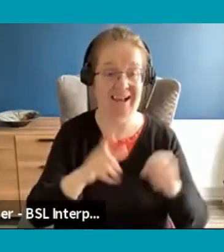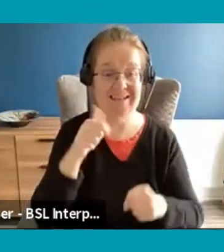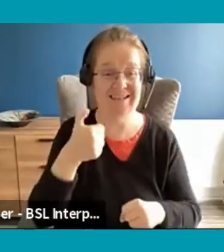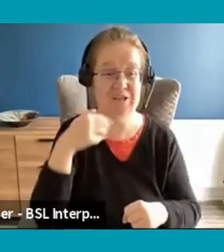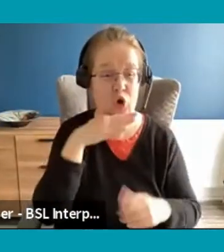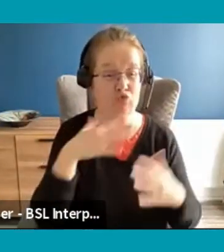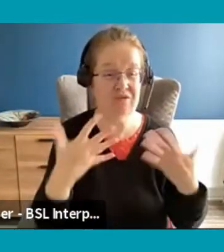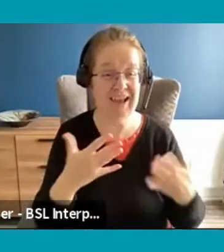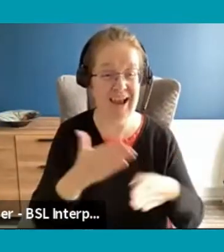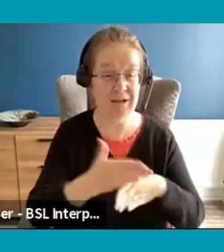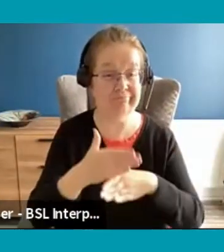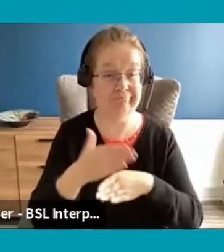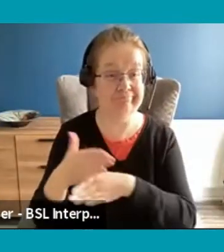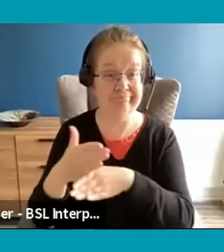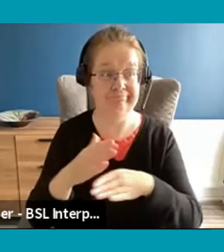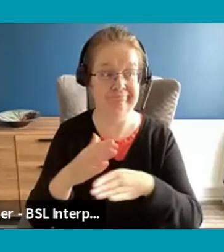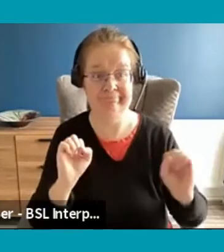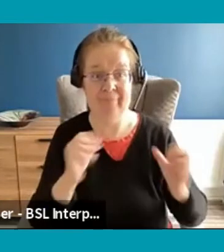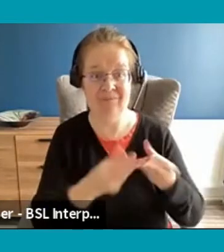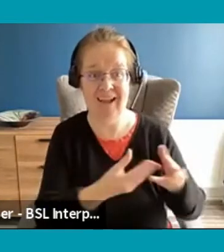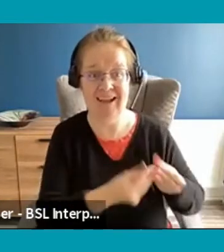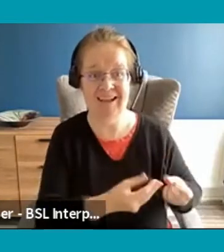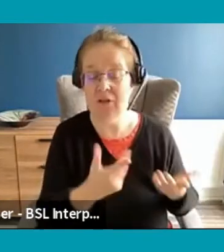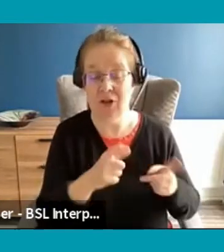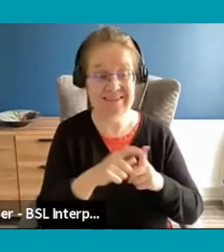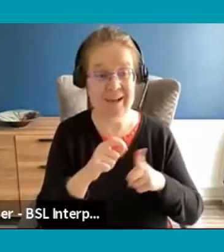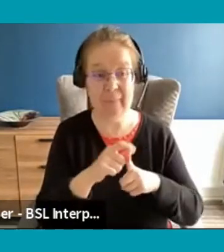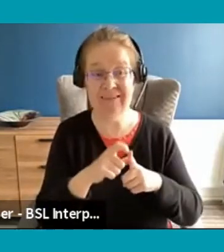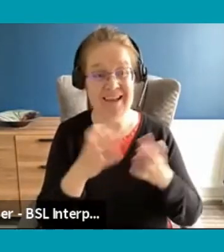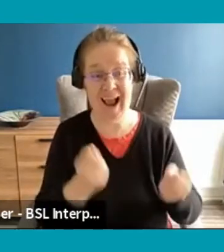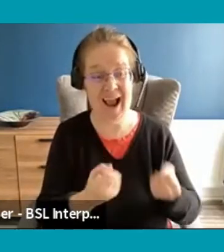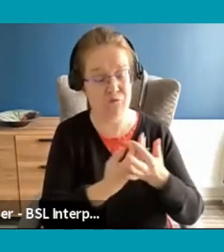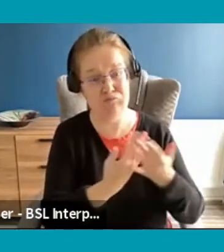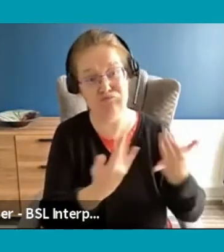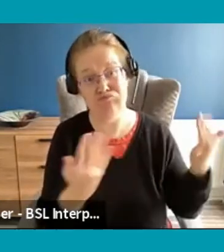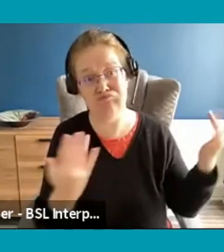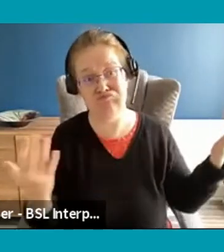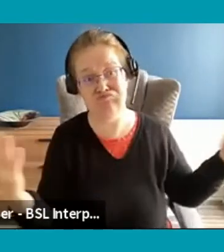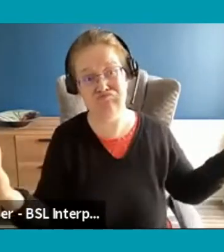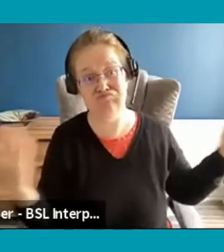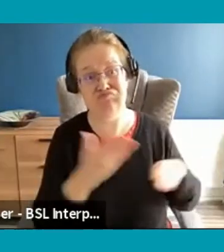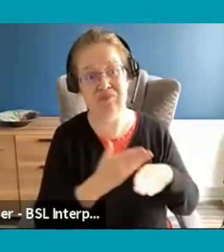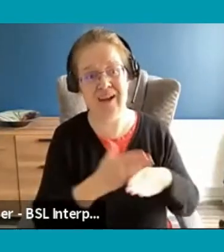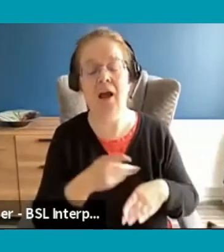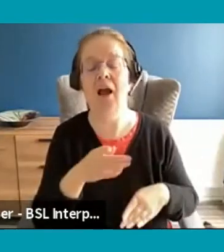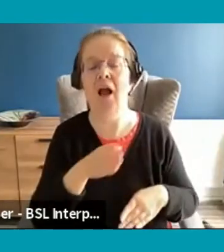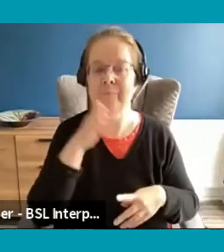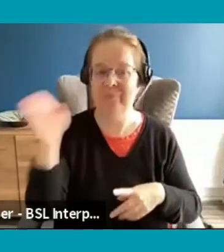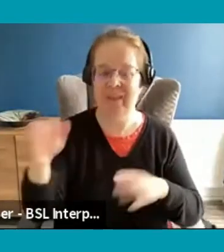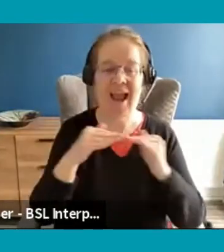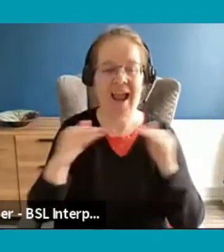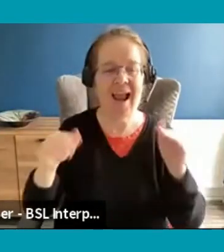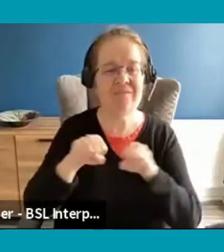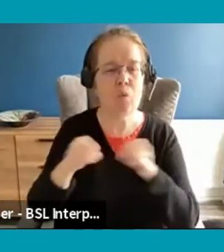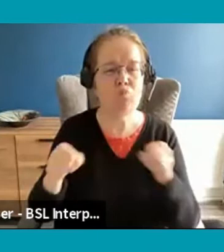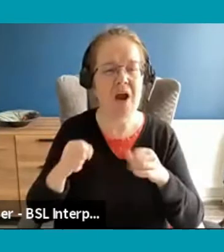you know there is so many opportunities with DPD at the moment so and yeah you know go to the Evenbreak. website have a look on there 'cause